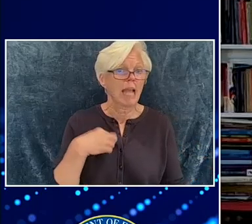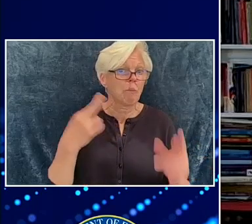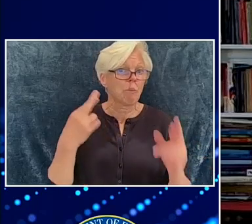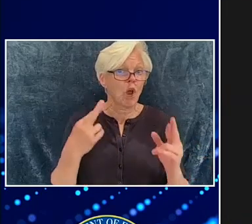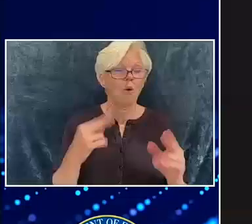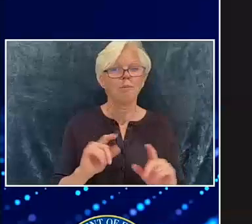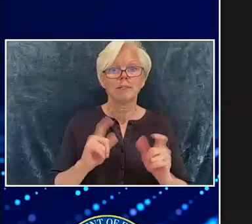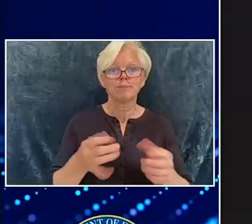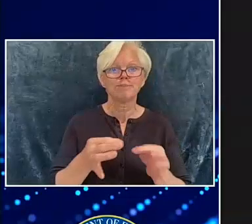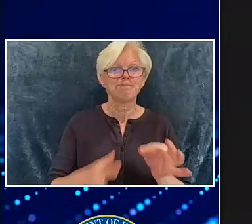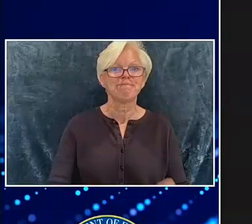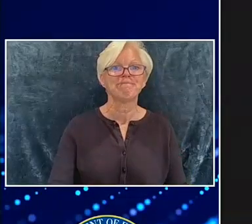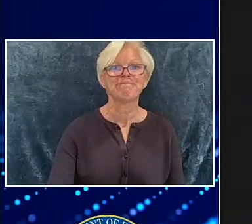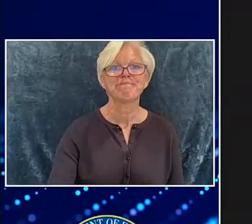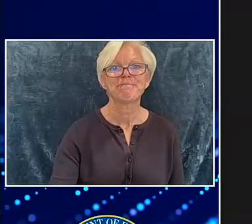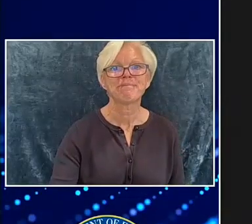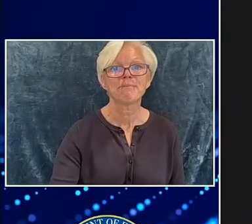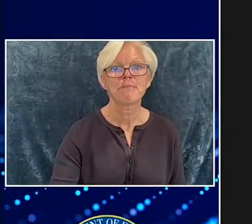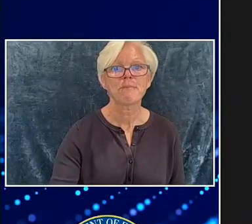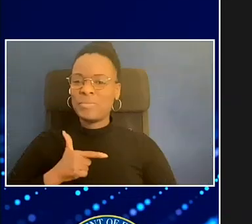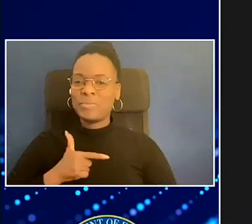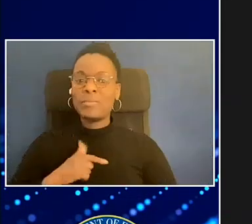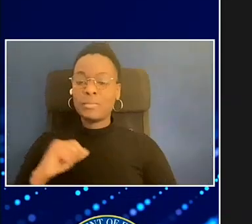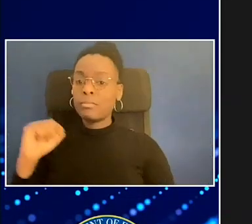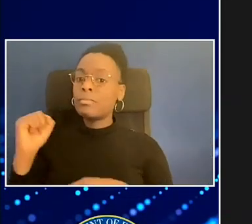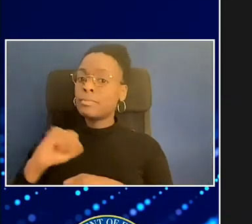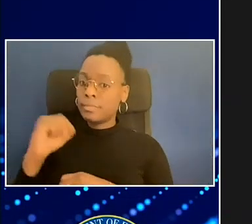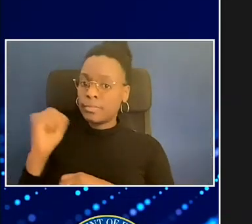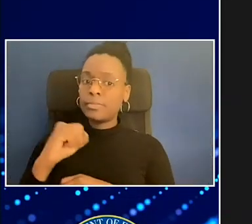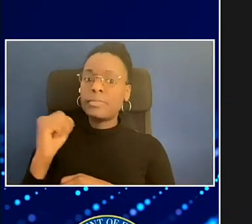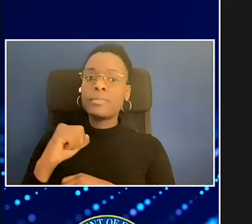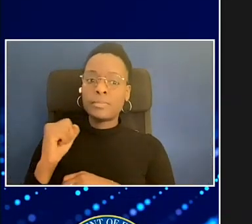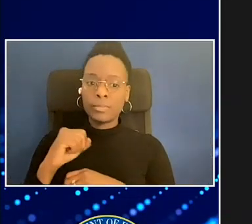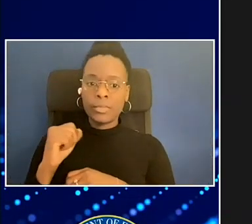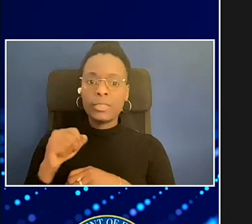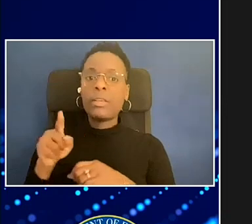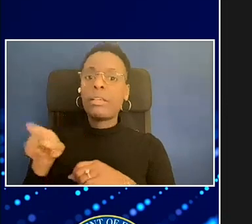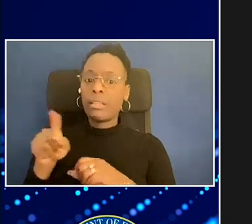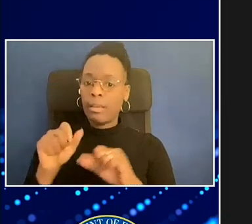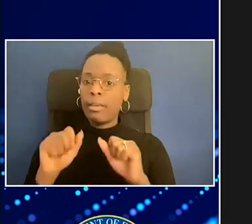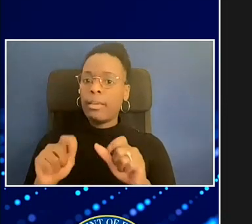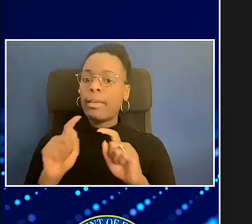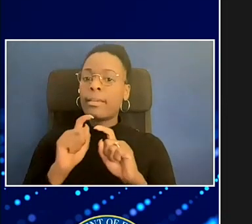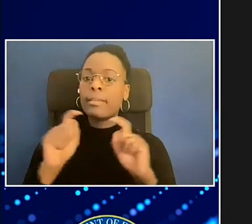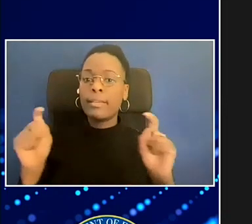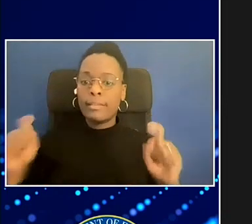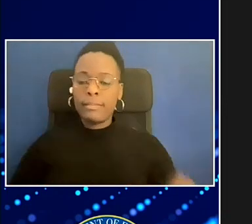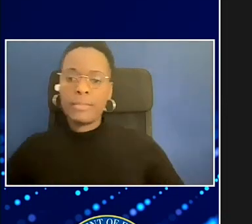Yes. An institution does have that- they can certainly give things away for free,